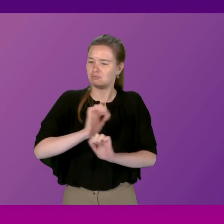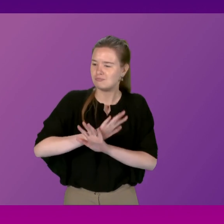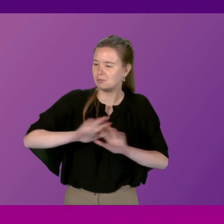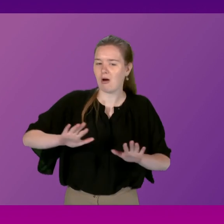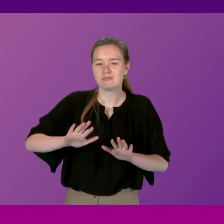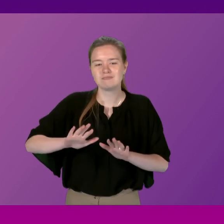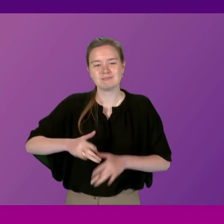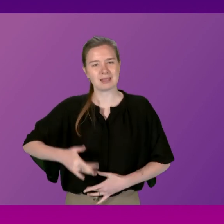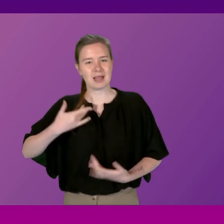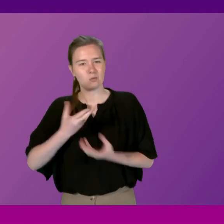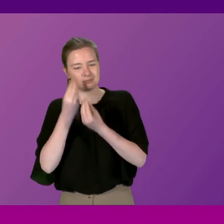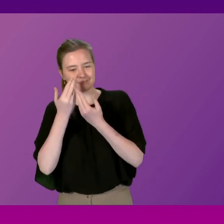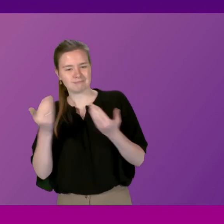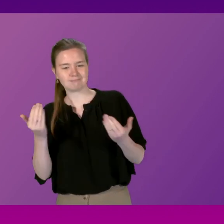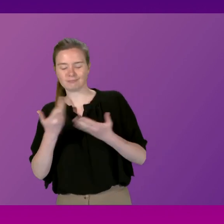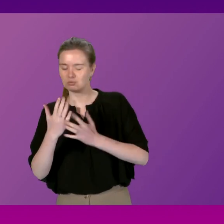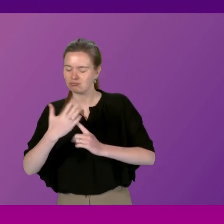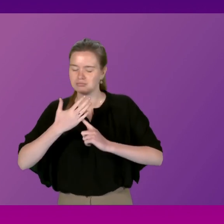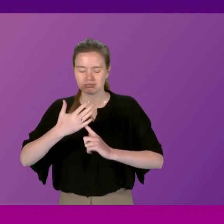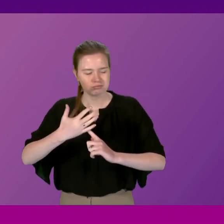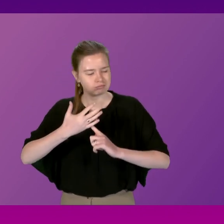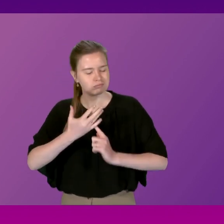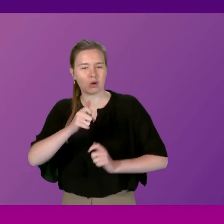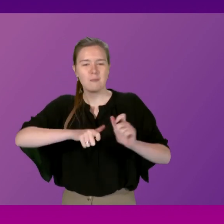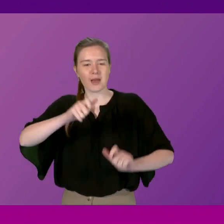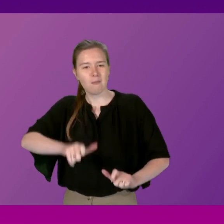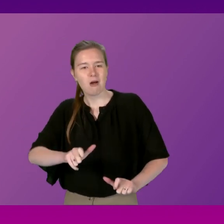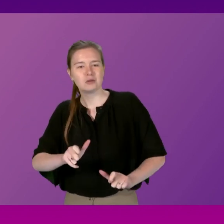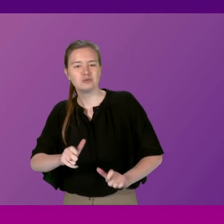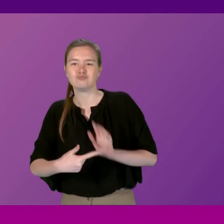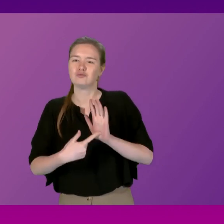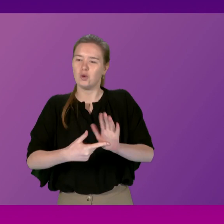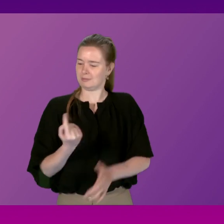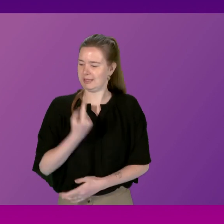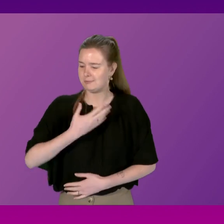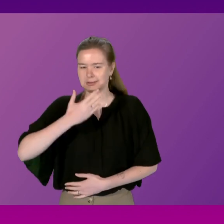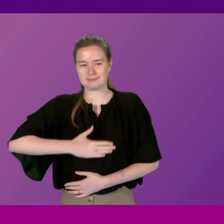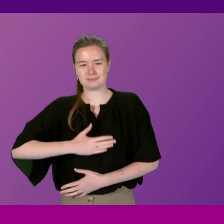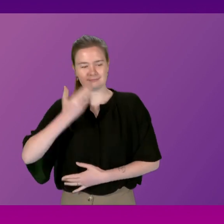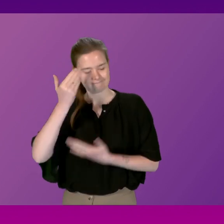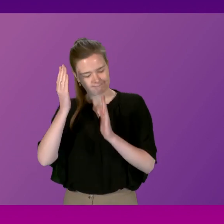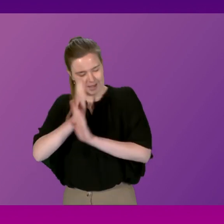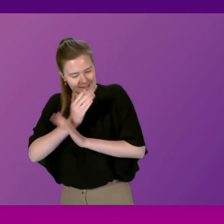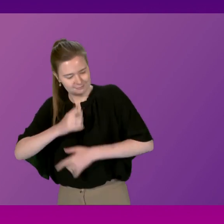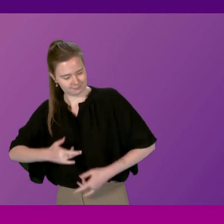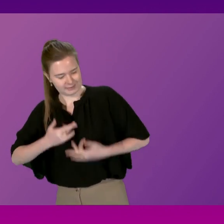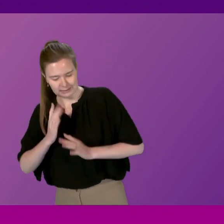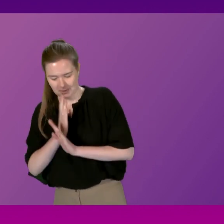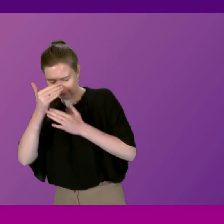with dignity, so much pressure is placed on people to present a certain way, to mask feelings of pain and to suffer in silence.